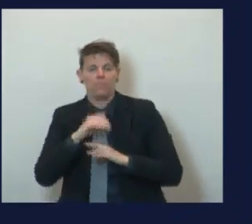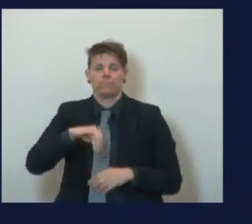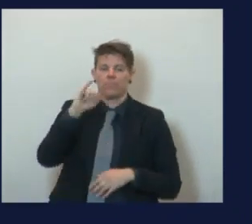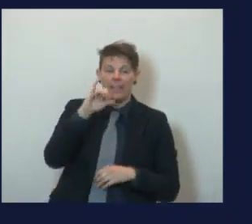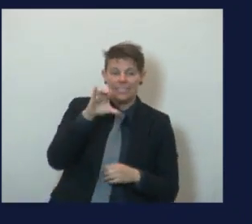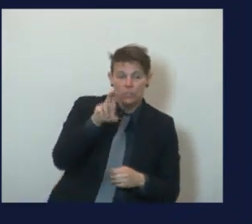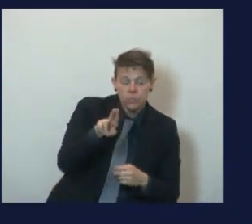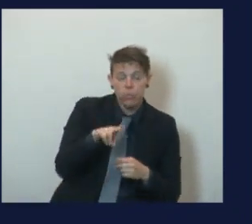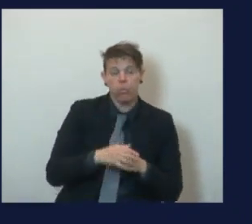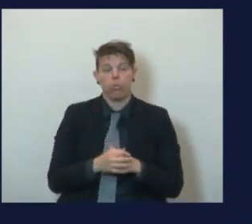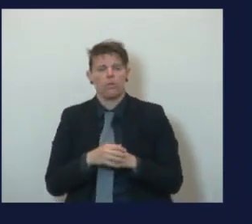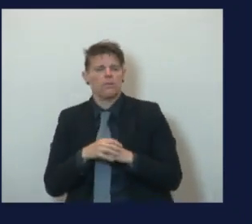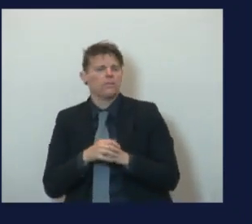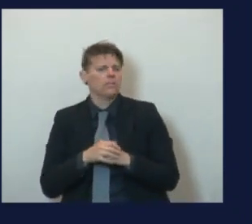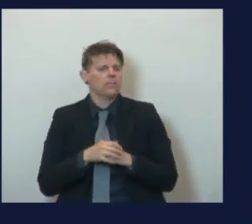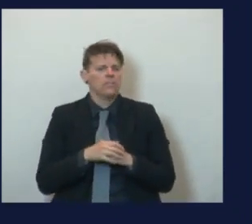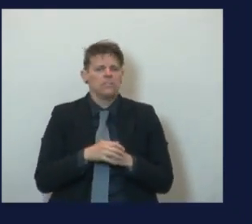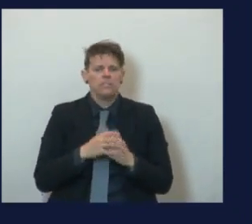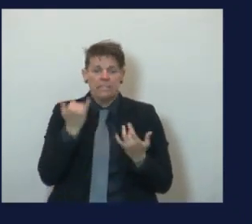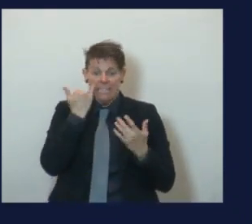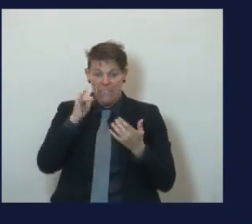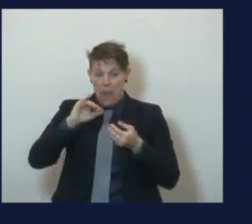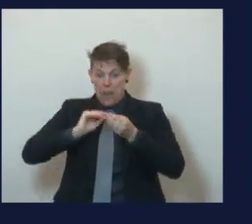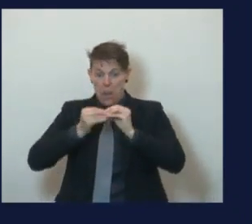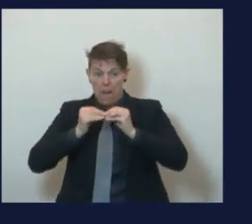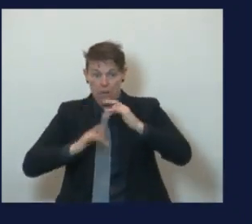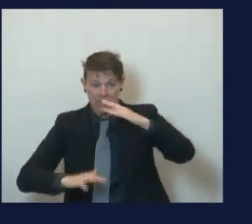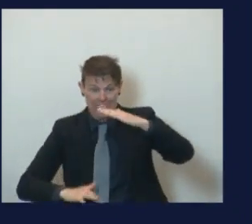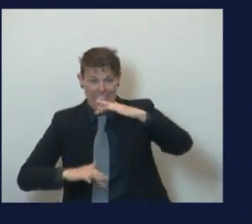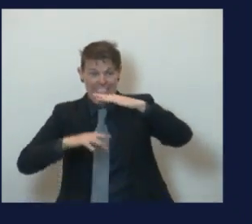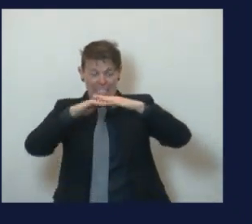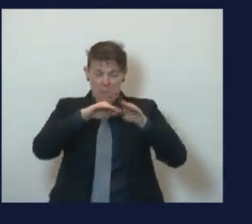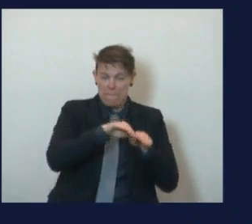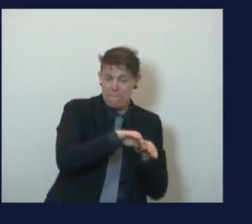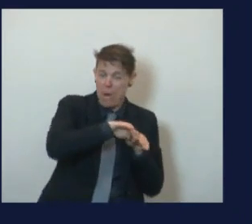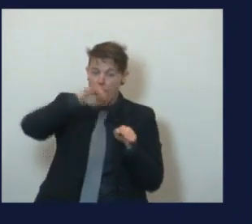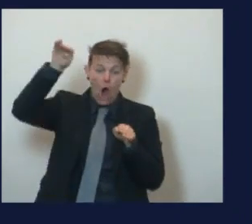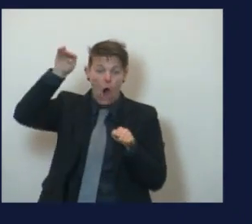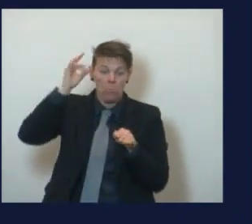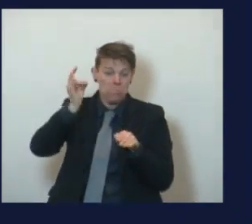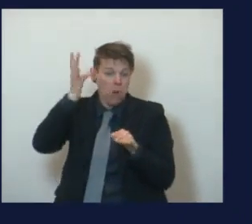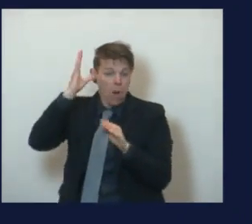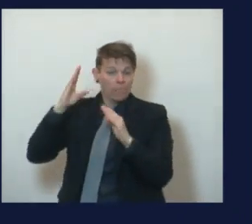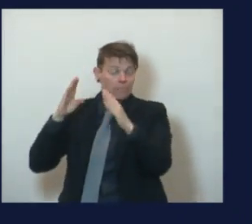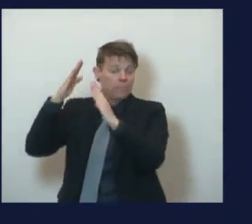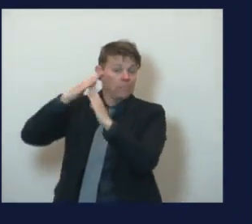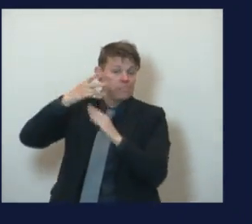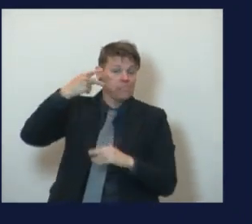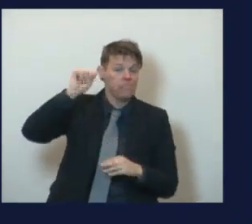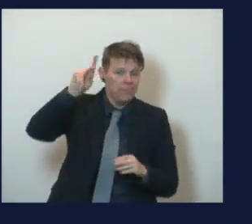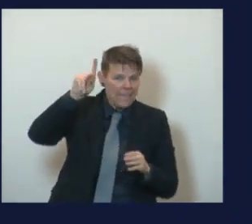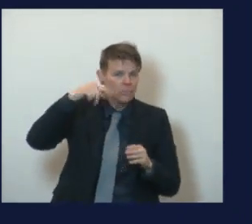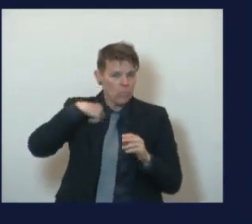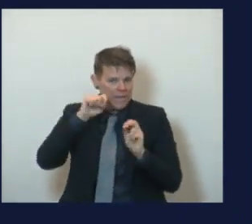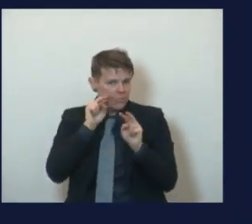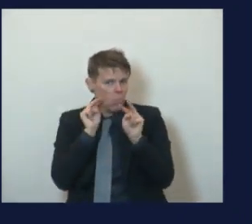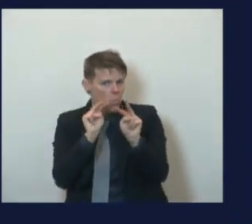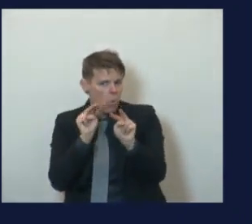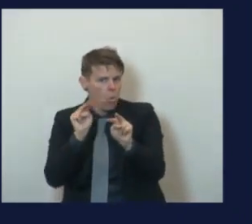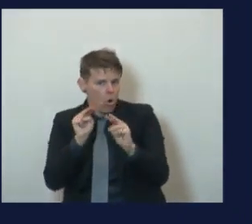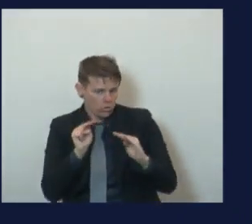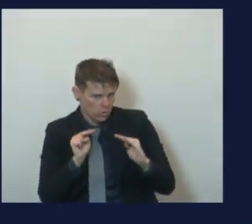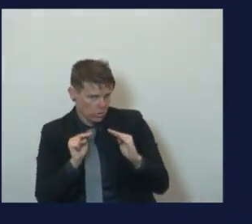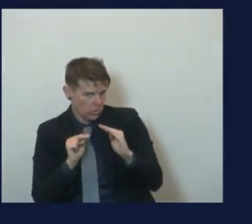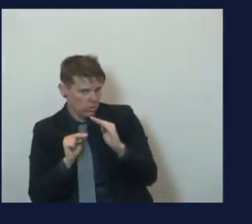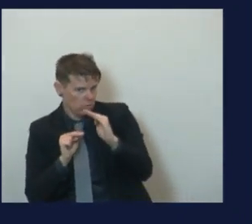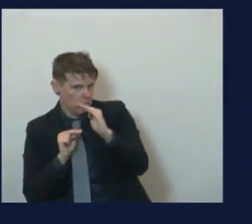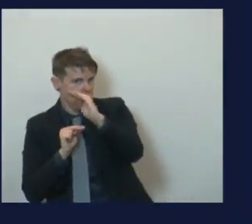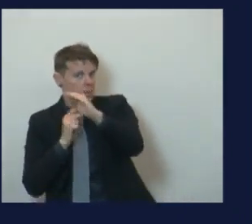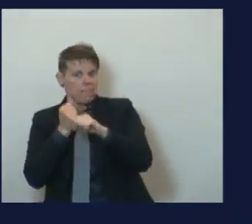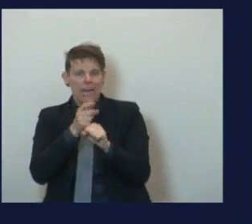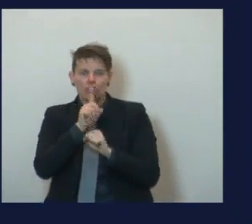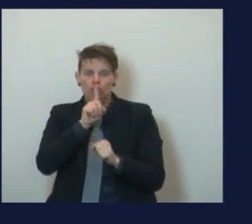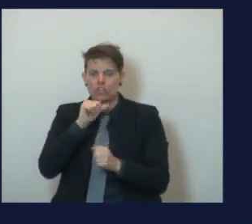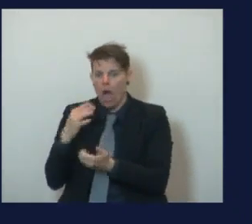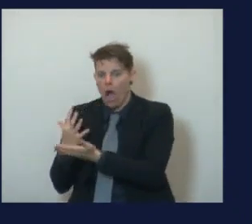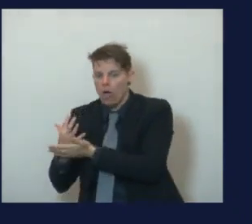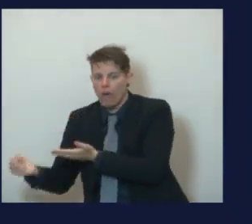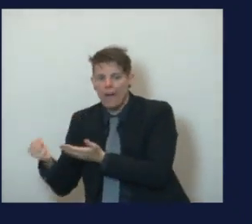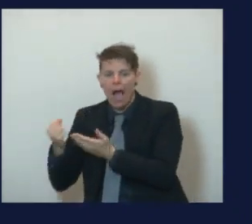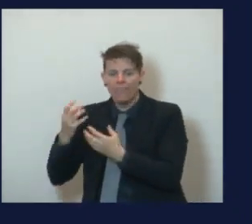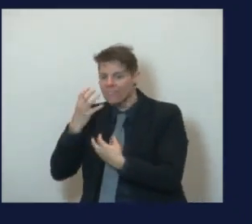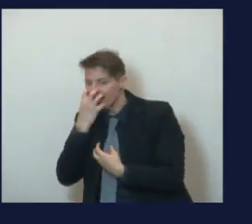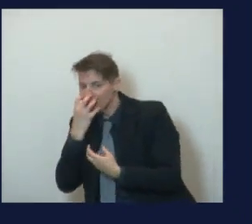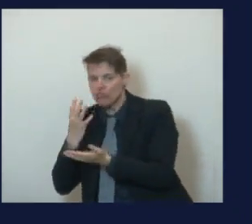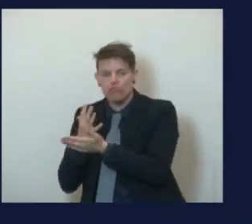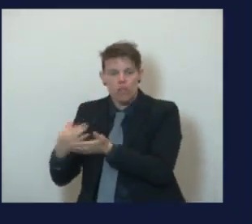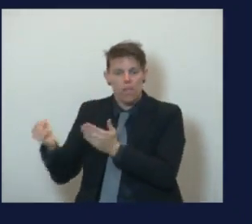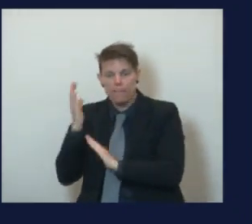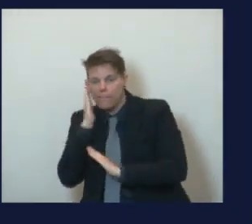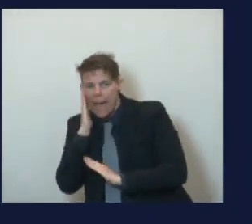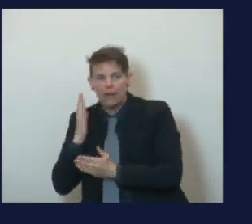WE HAVE TO KNOW HOW MANY HOSPITAL BEDS WE HAVE HOW MANY ICU BEDS WE HAVE WHAT HAPPENS WHEN WE HAVE CAPACITY AND WHEN SURGE CAPACITY AND THEN PEAK SO WE HAVE TO REALLY PAY ATTENTION